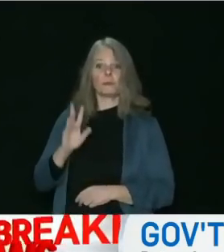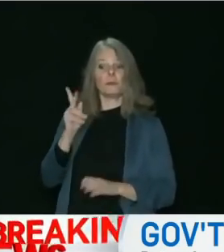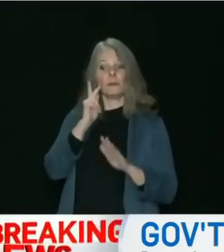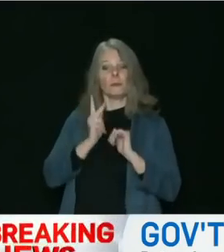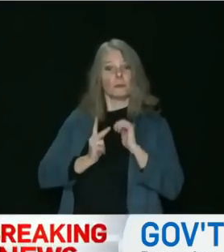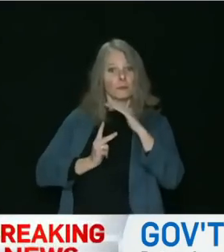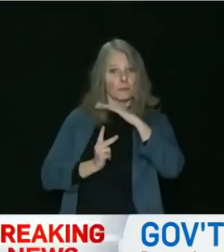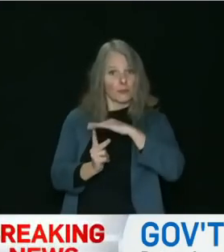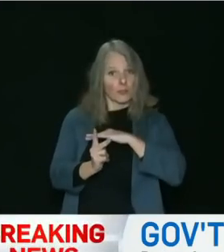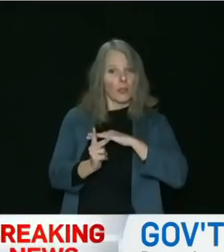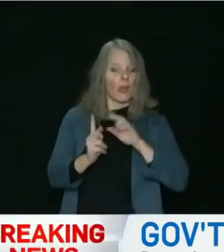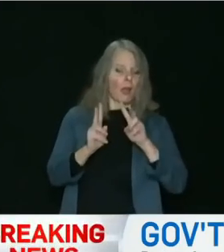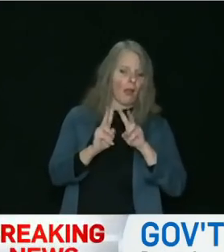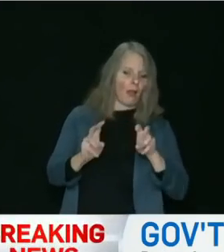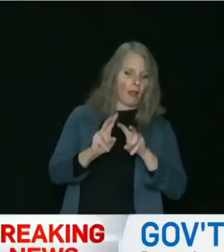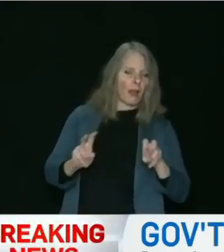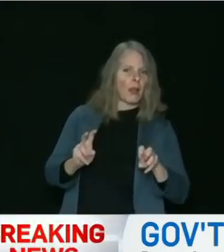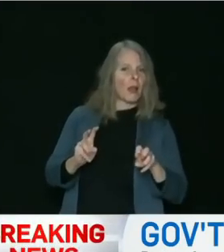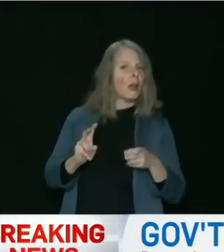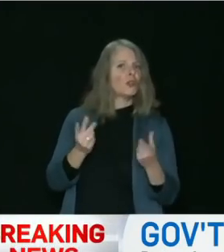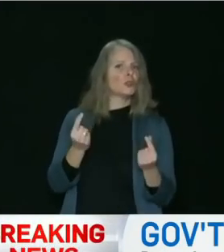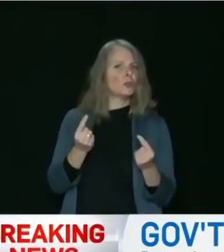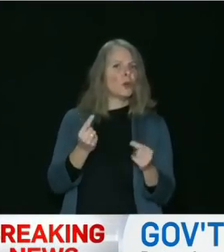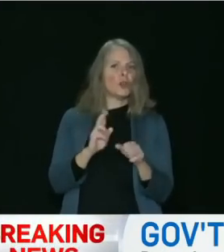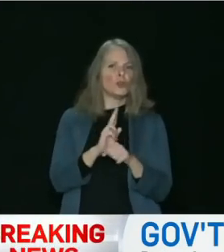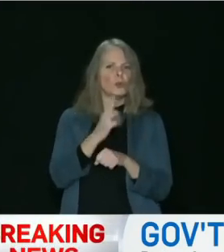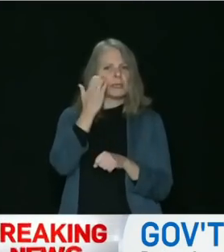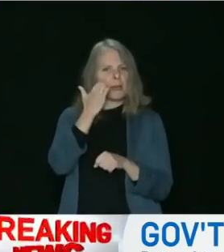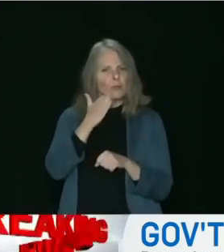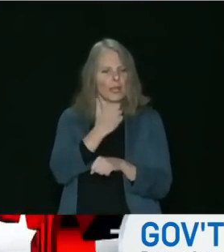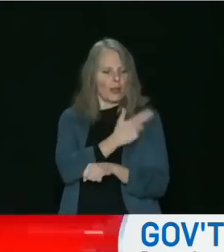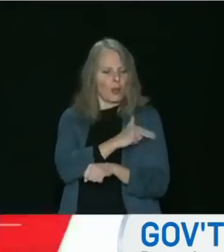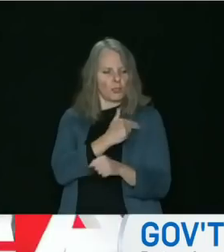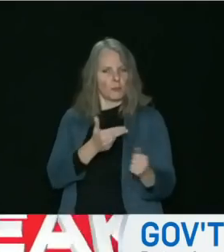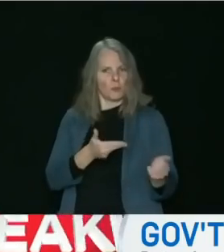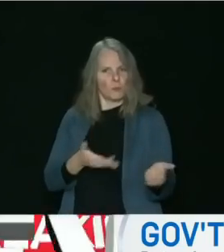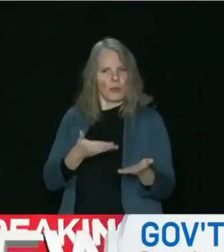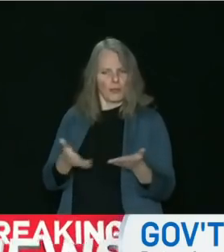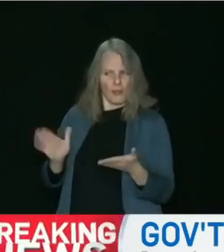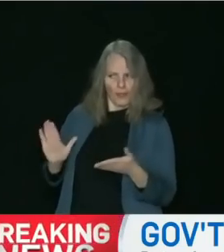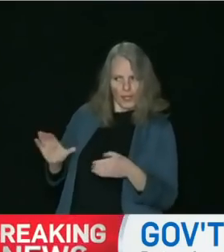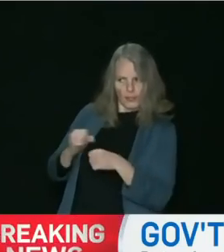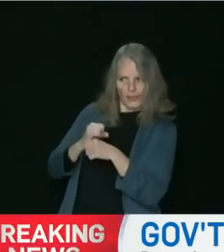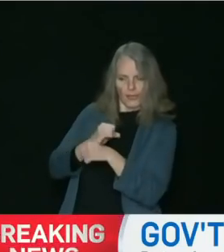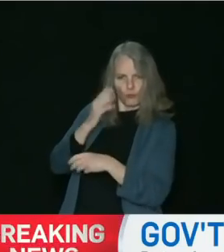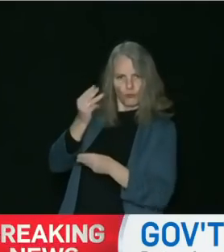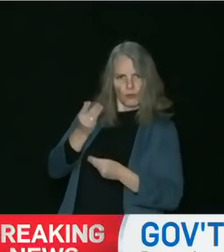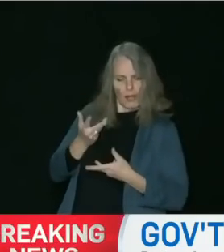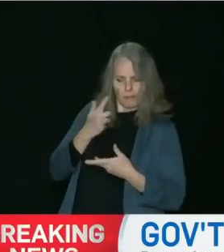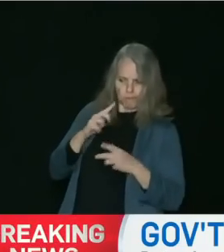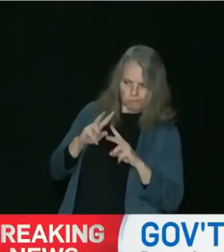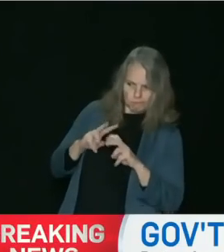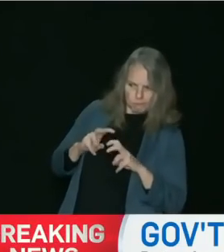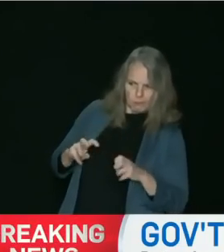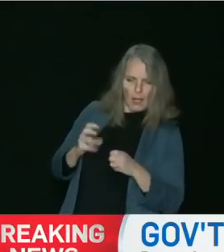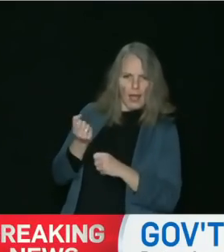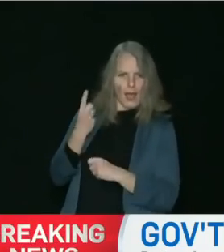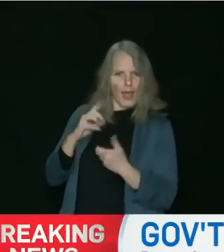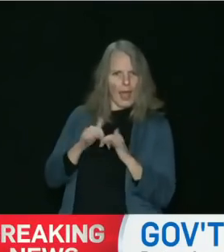PANDEMIC. [Voice of Interpreter]: SLIDE 12.